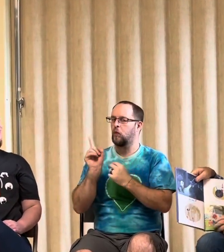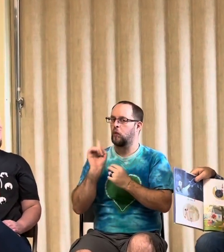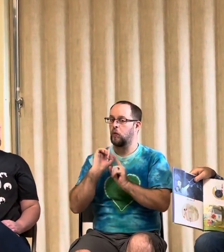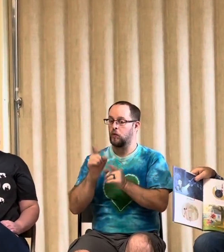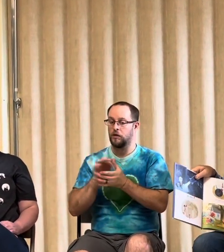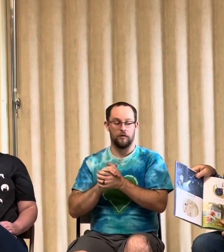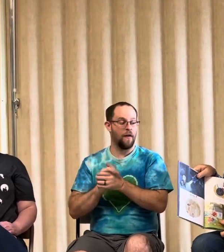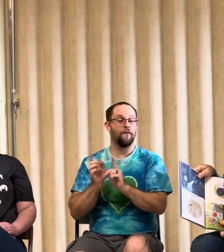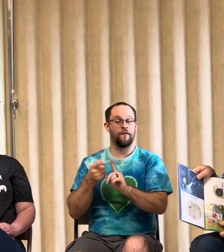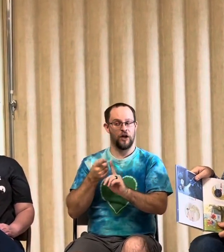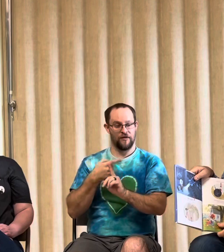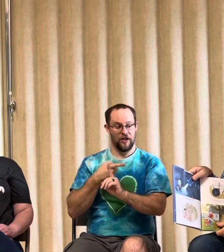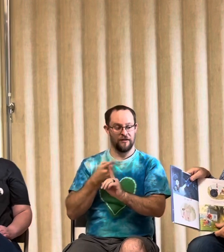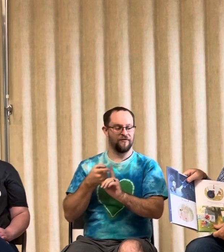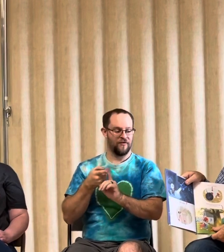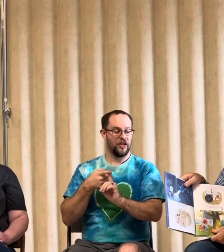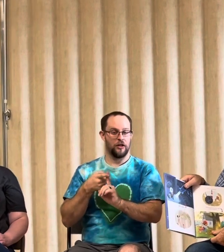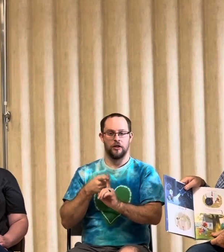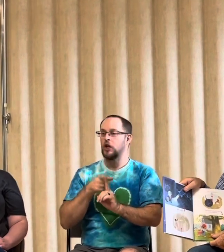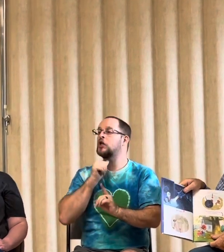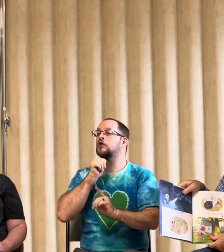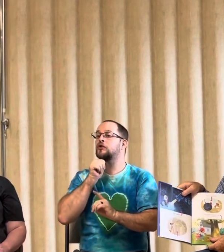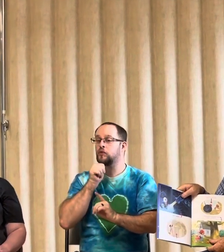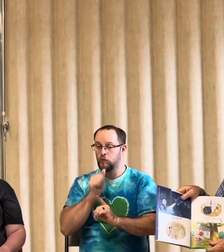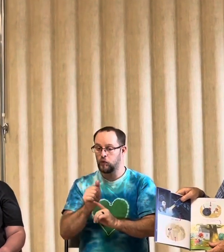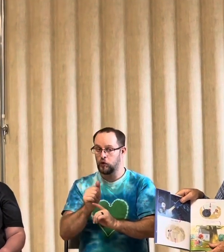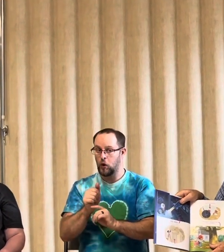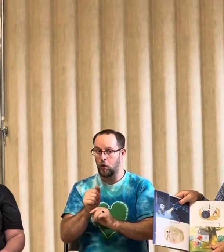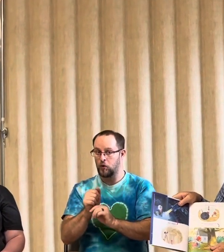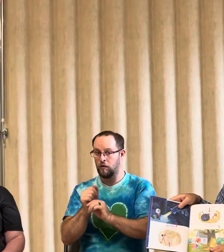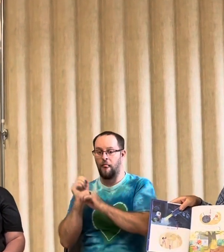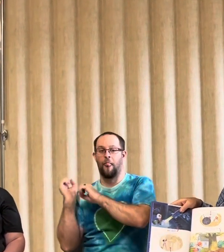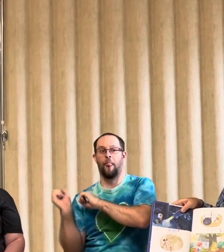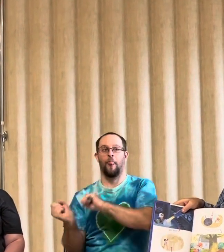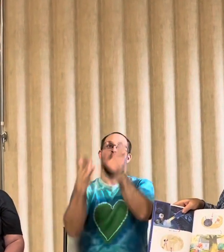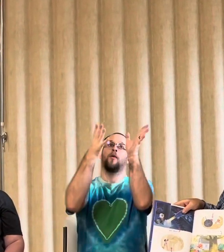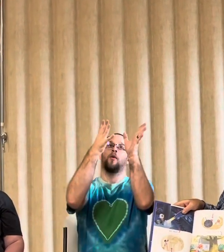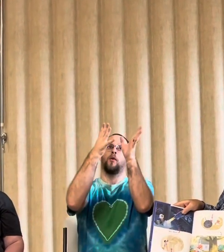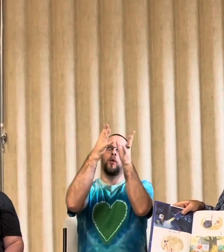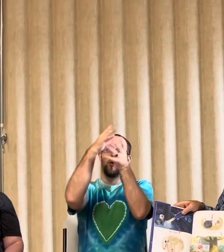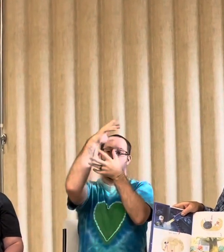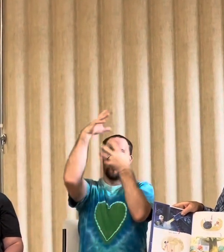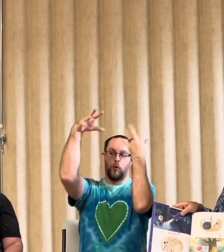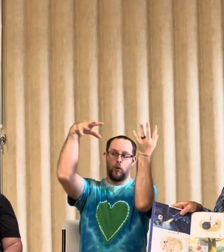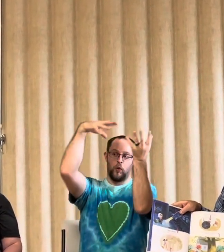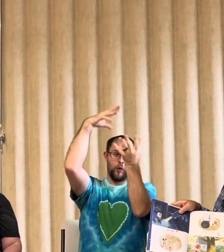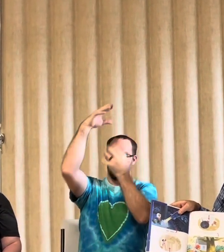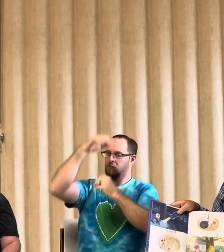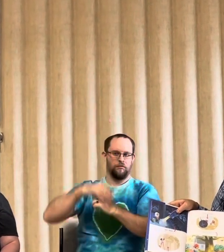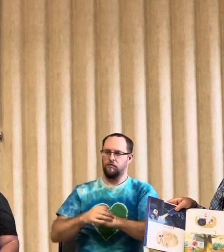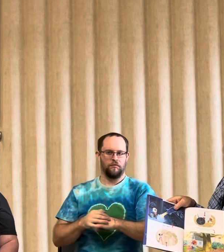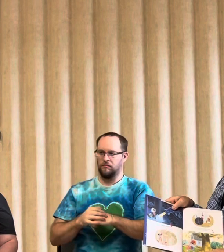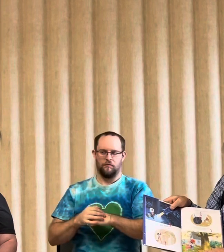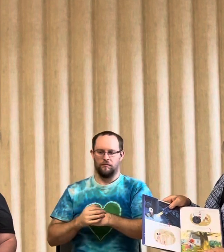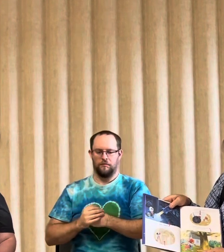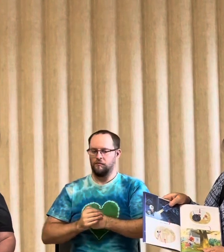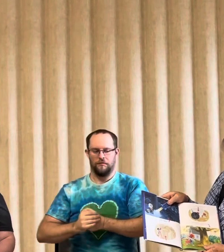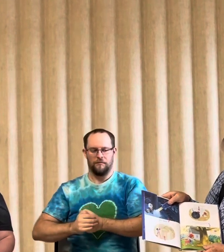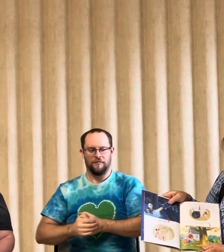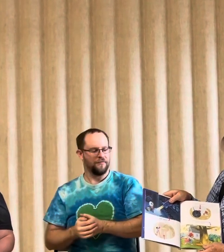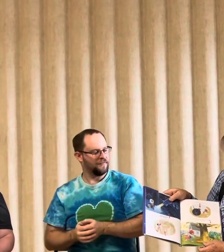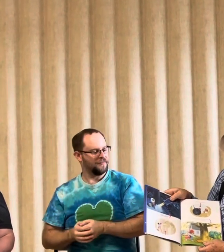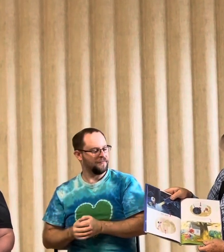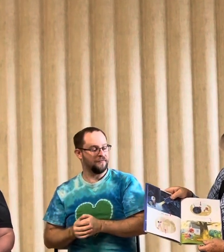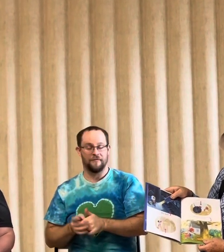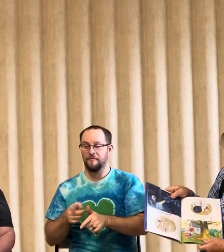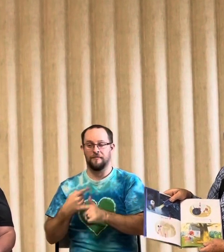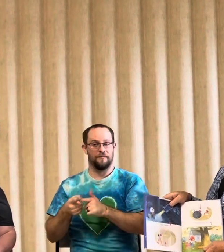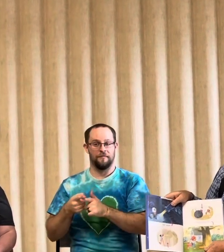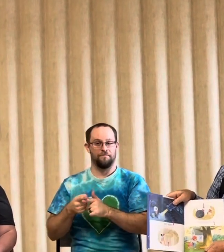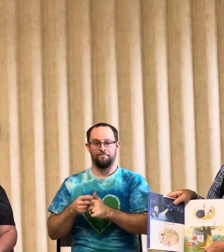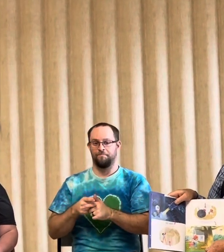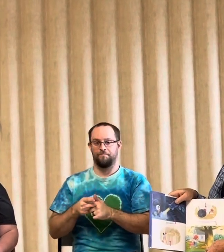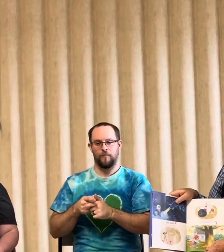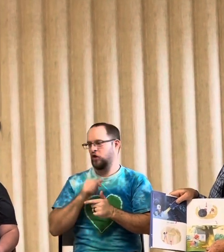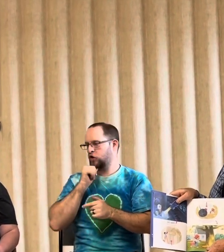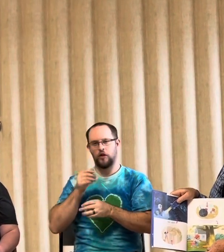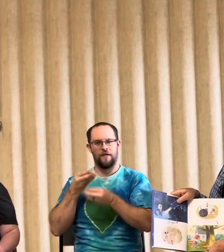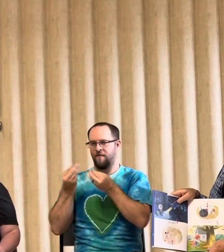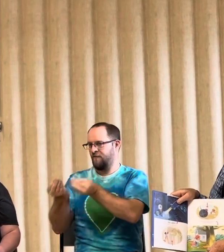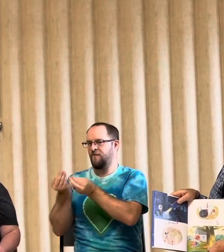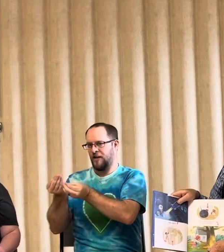Well, first of all, do NOT launch it into outer space. Okay? And then, you shouldn't feed it to a T-Rex.